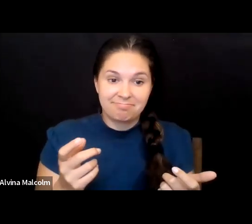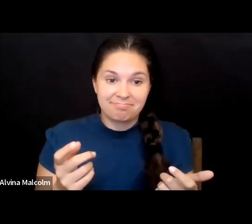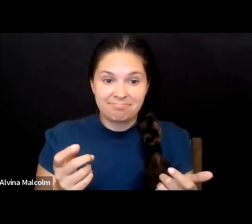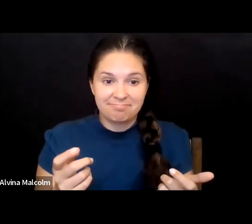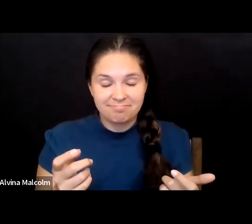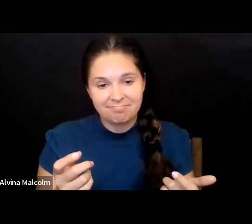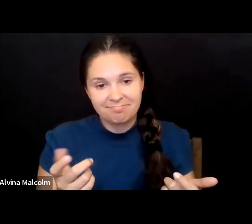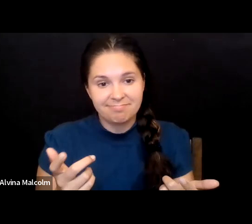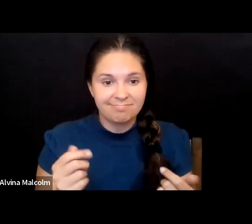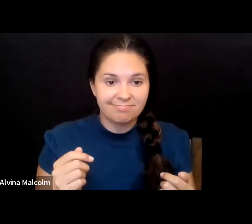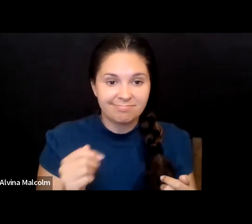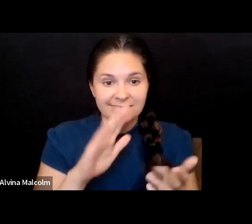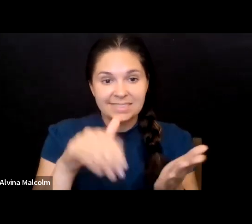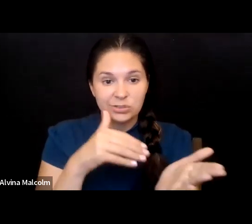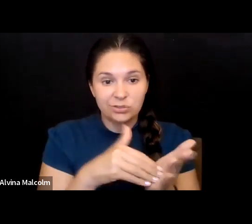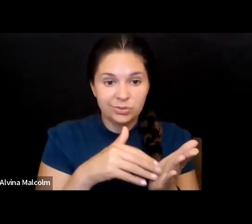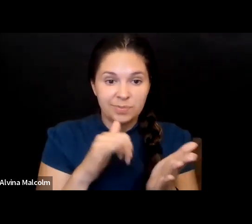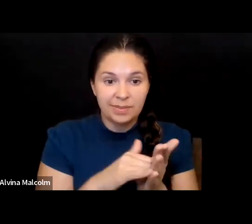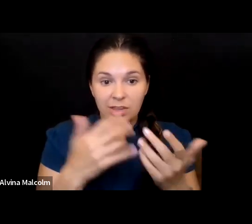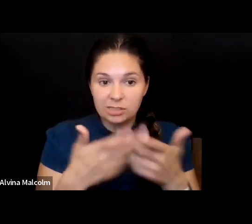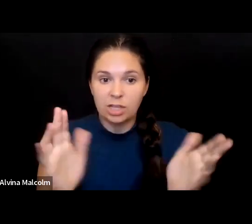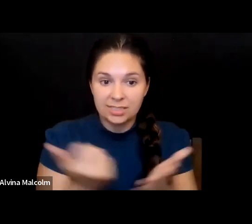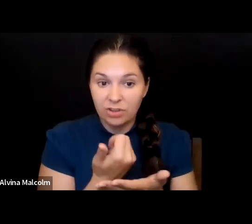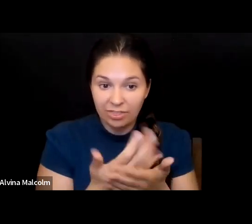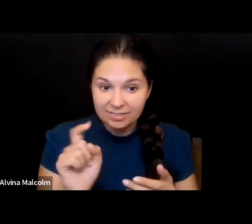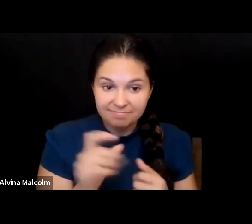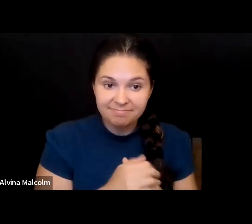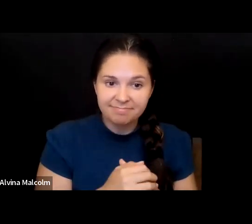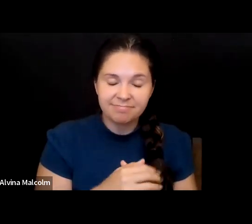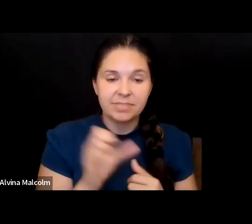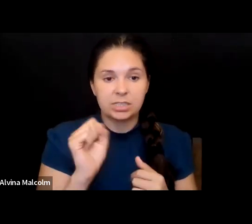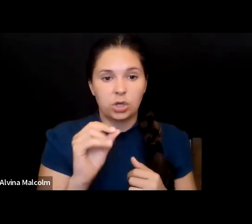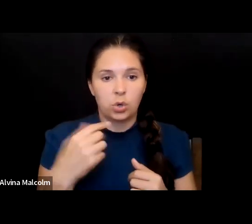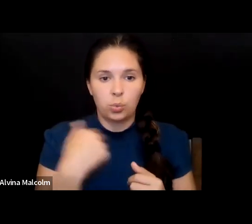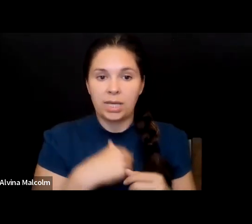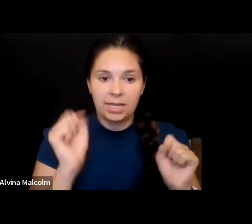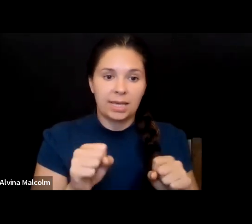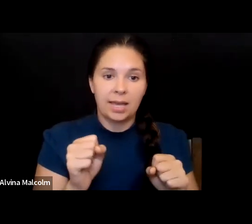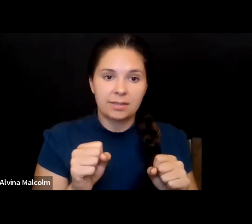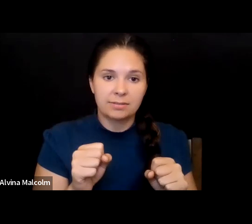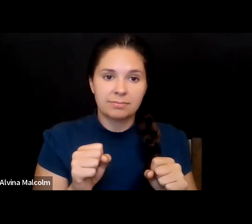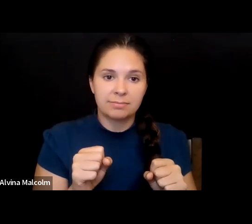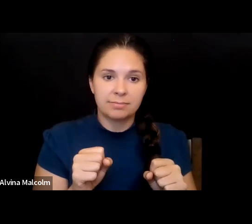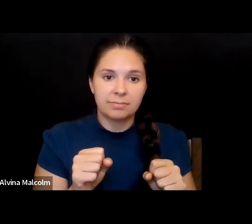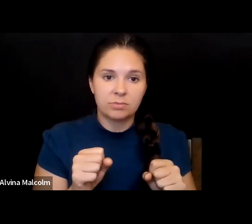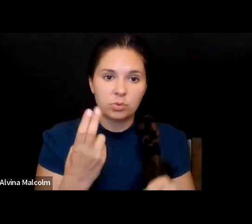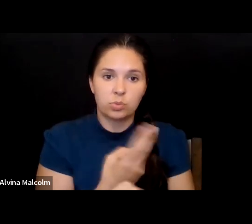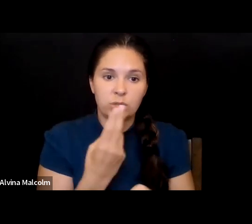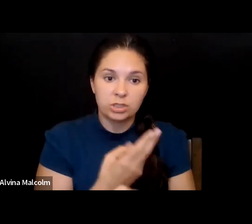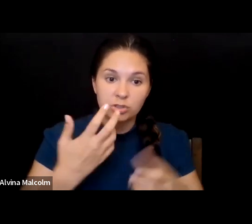is transition, but are they -- are we paid for bringing gasoline into a